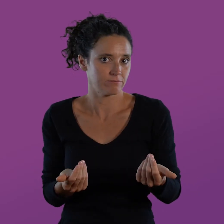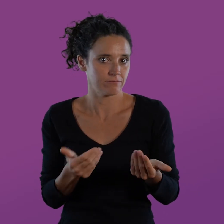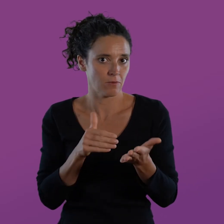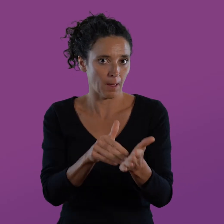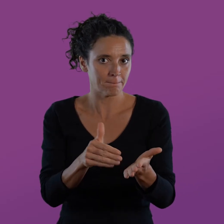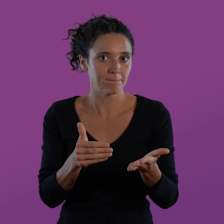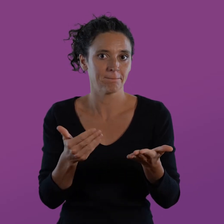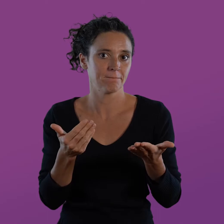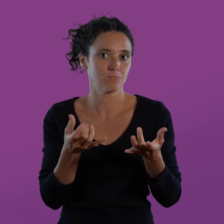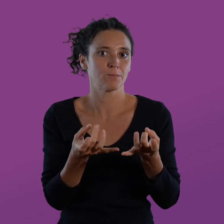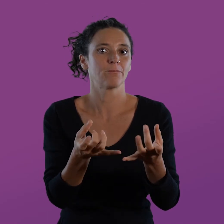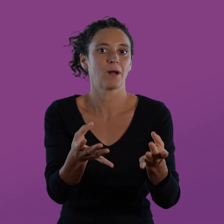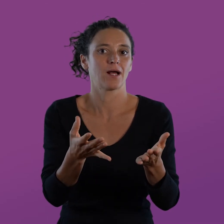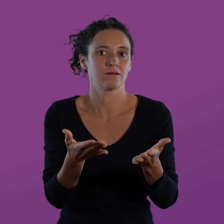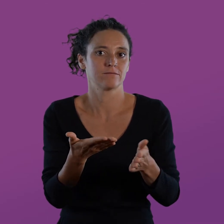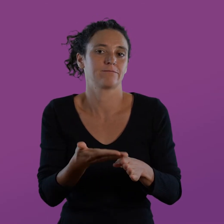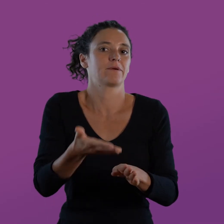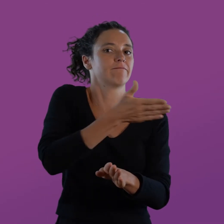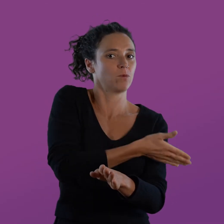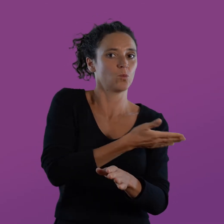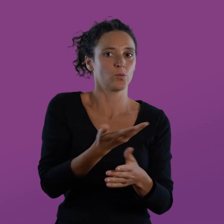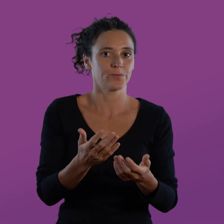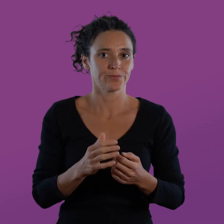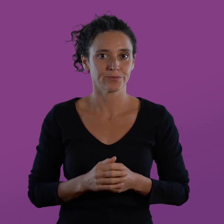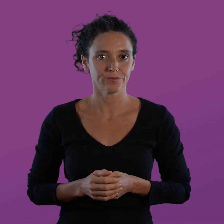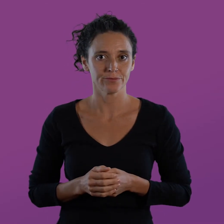be available in Easy Read beforehand so that people can be familiar with their content in advance.